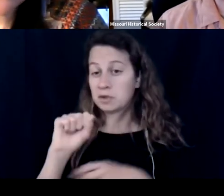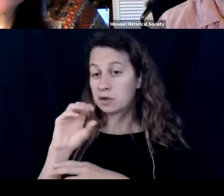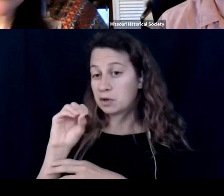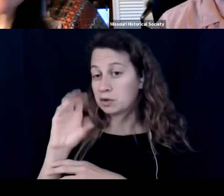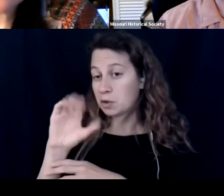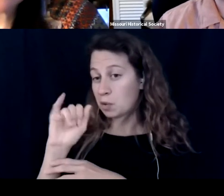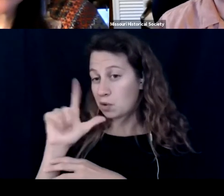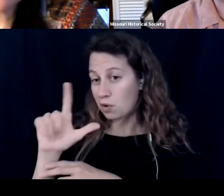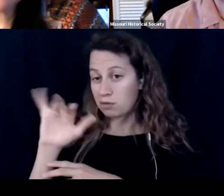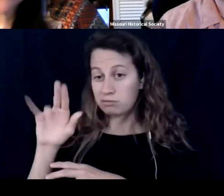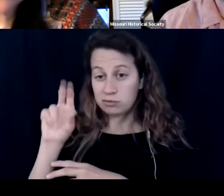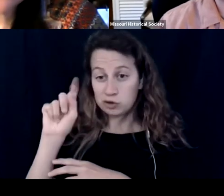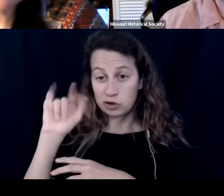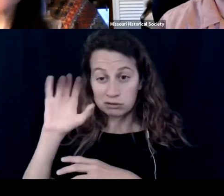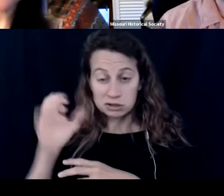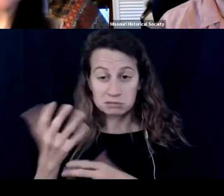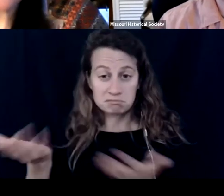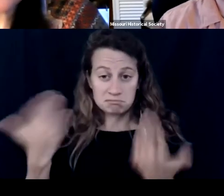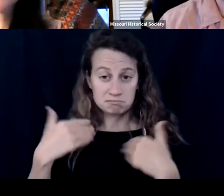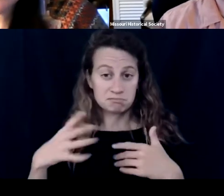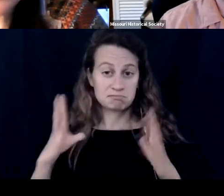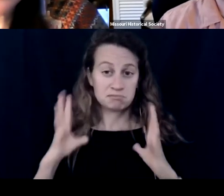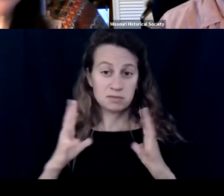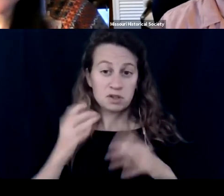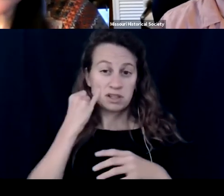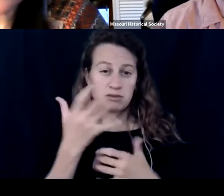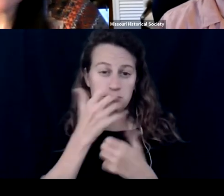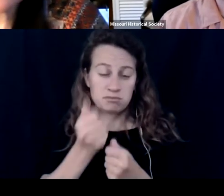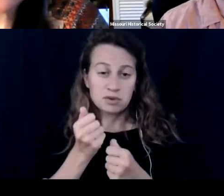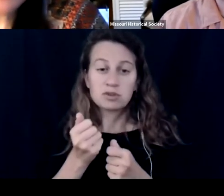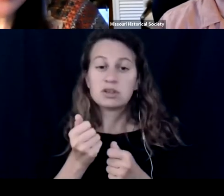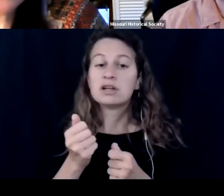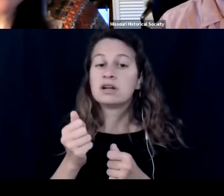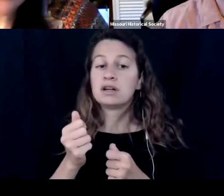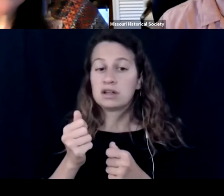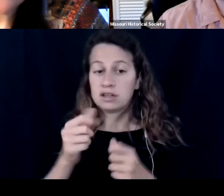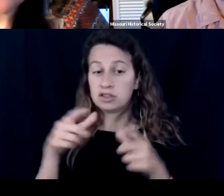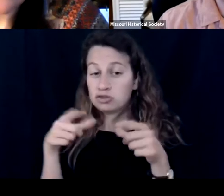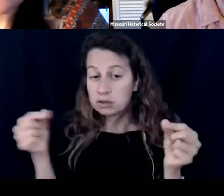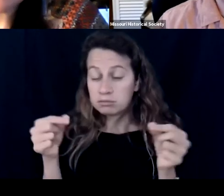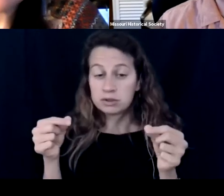don't like talking about things like the internment or the atomic bombing or you know, it's Give me sad. And I understand